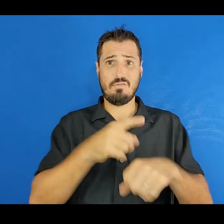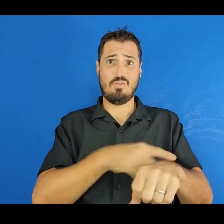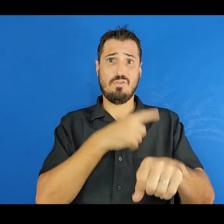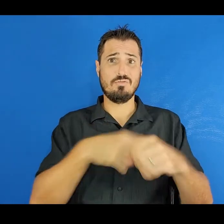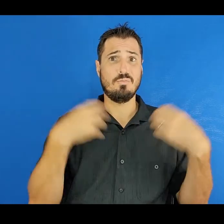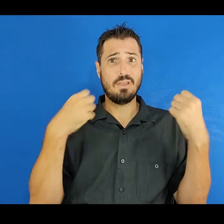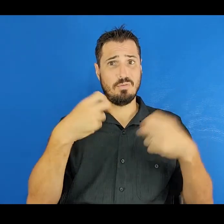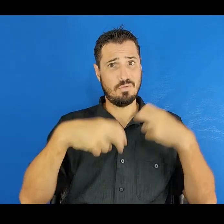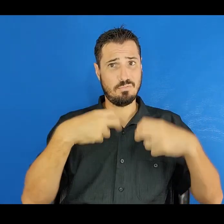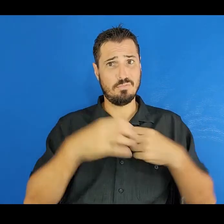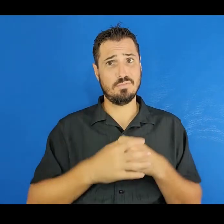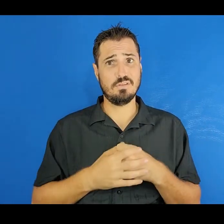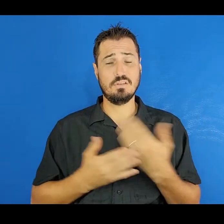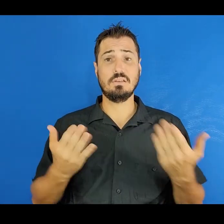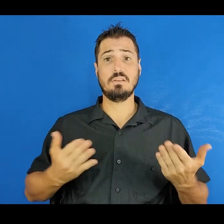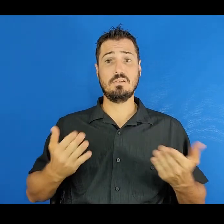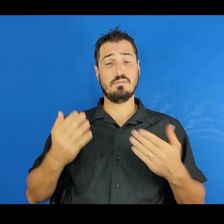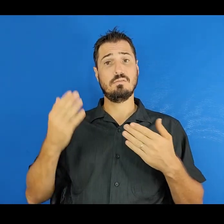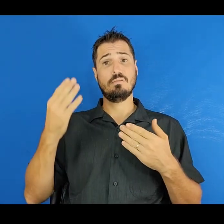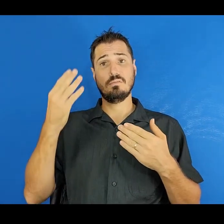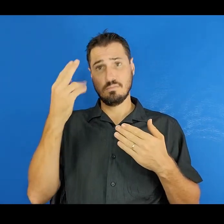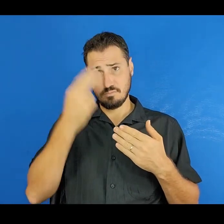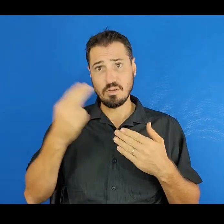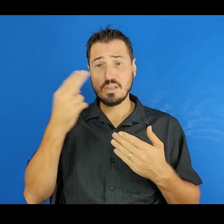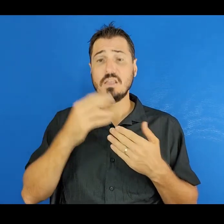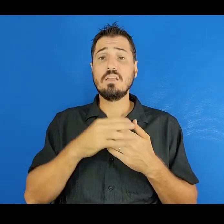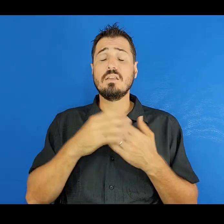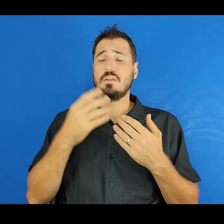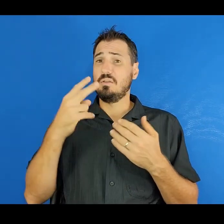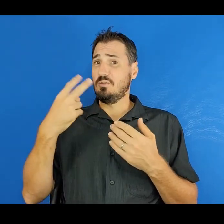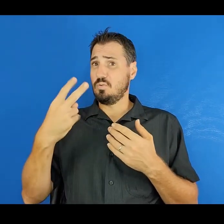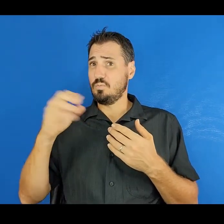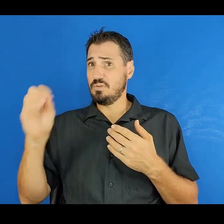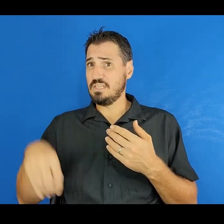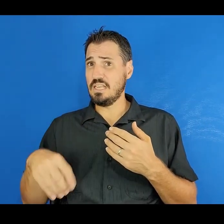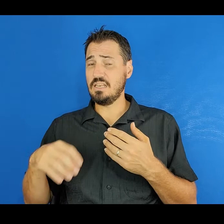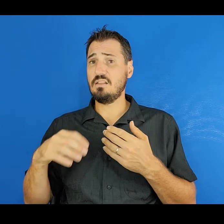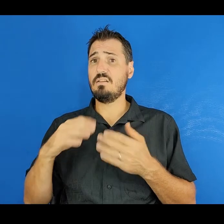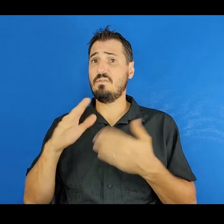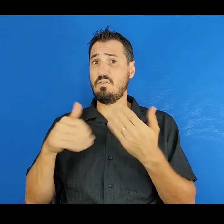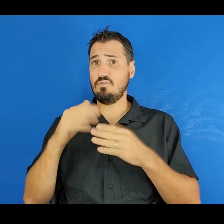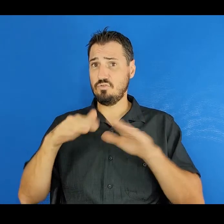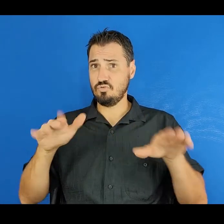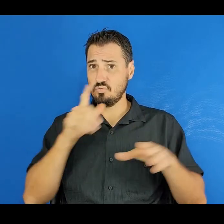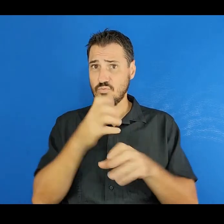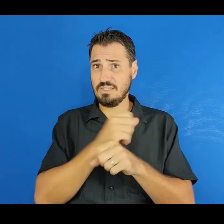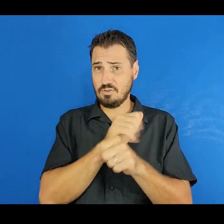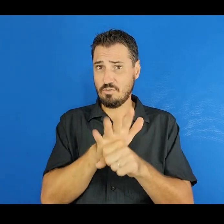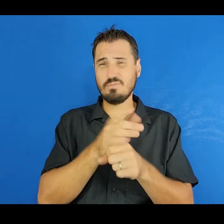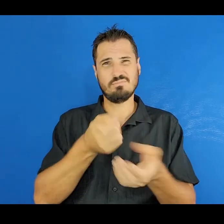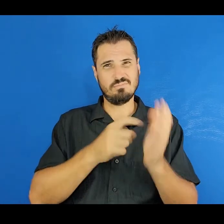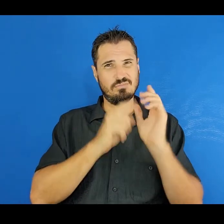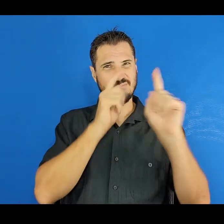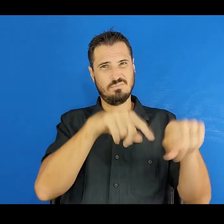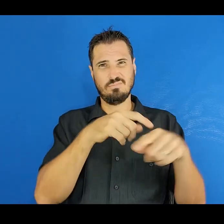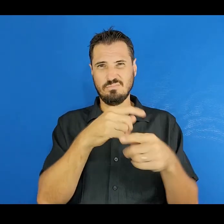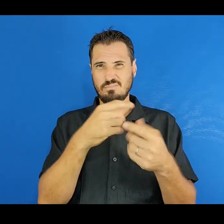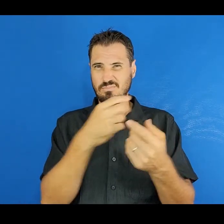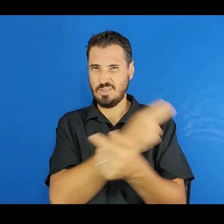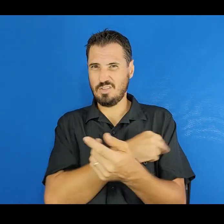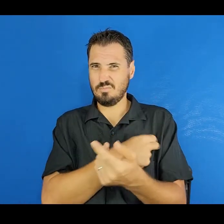In Hawaii, 2% of the children who get COVID have required hospitalization. . That’s 2% too many.